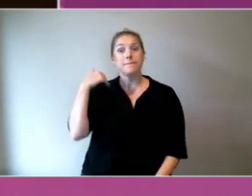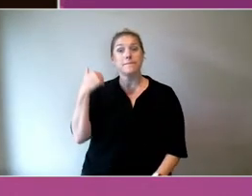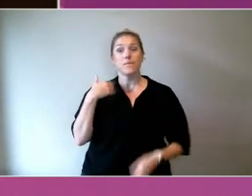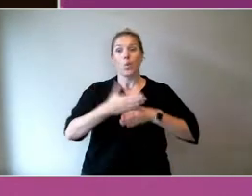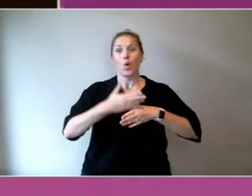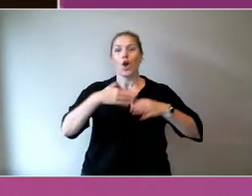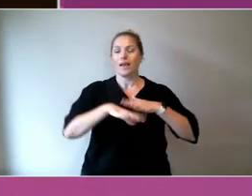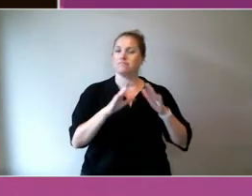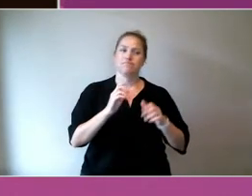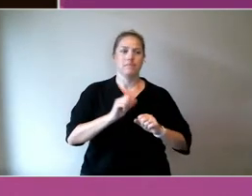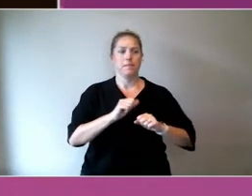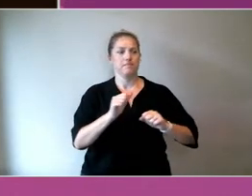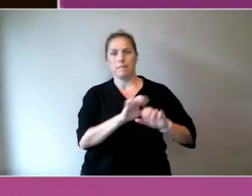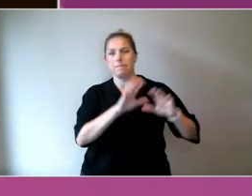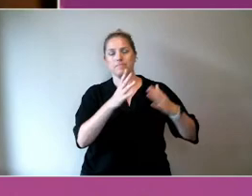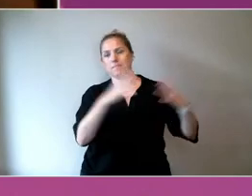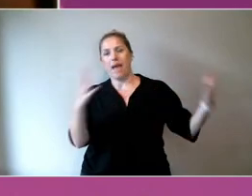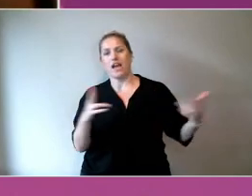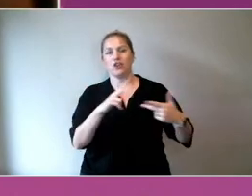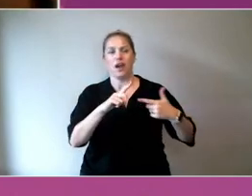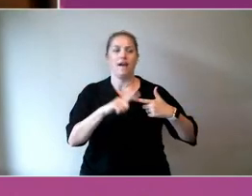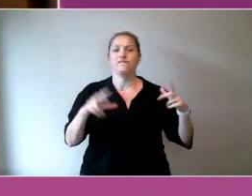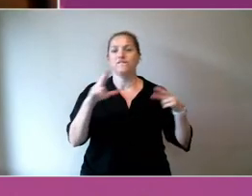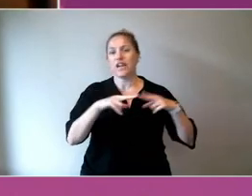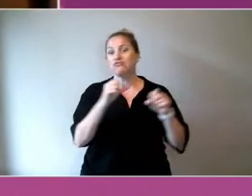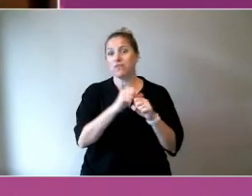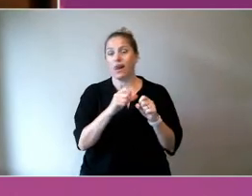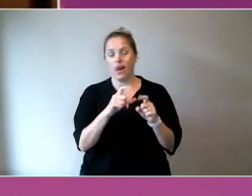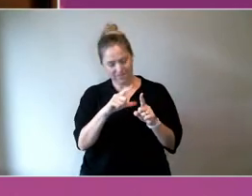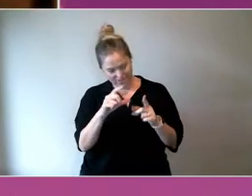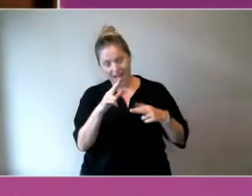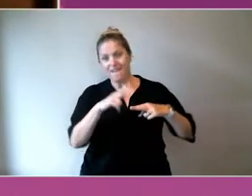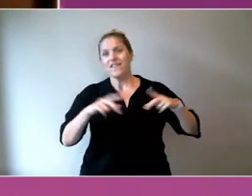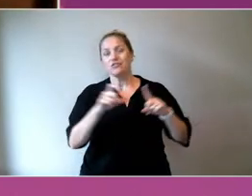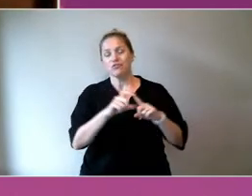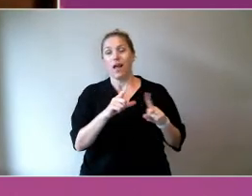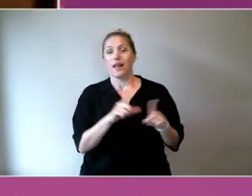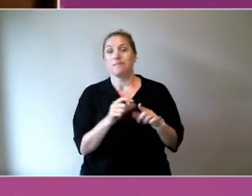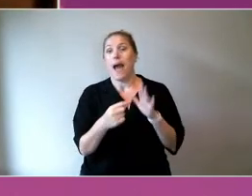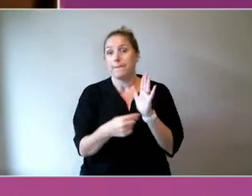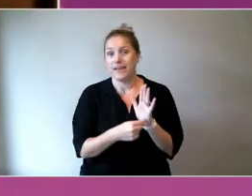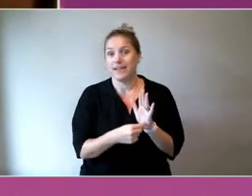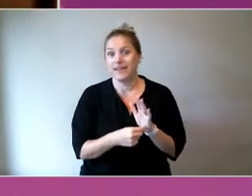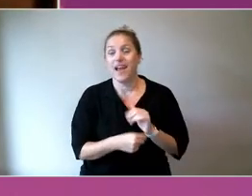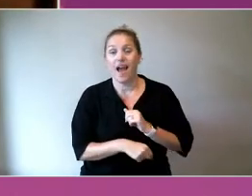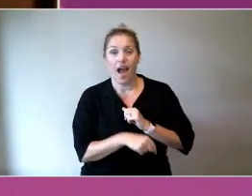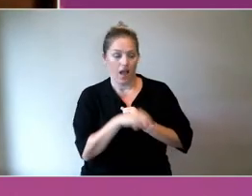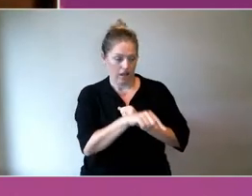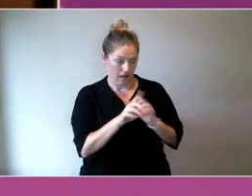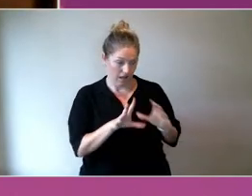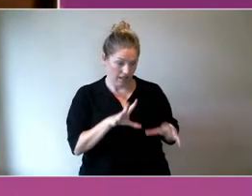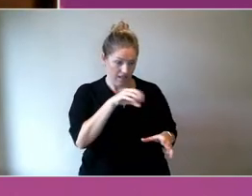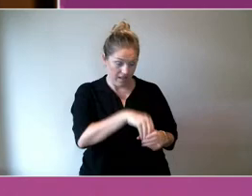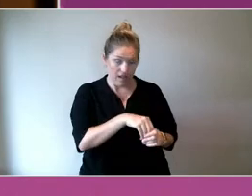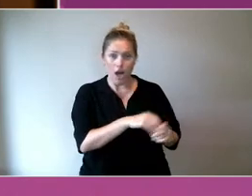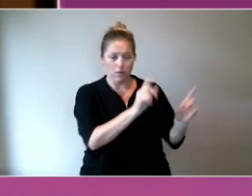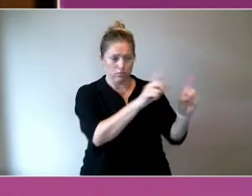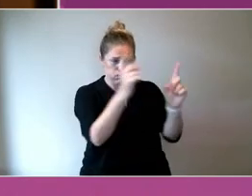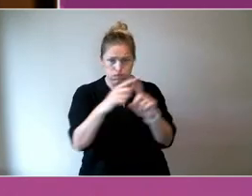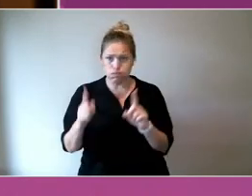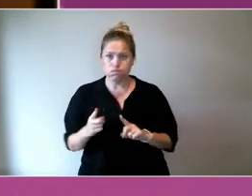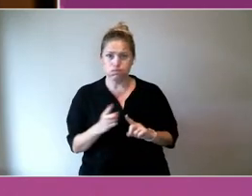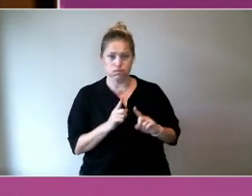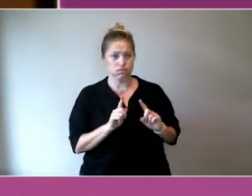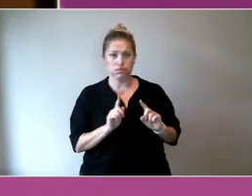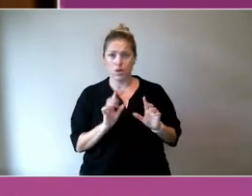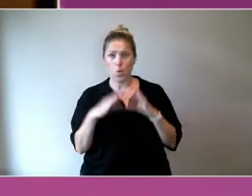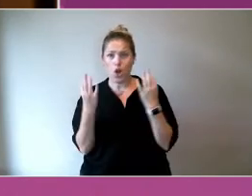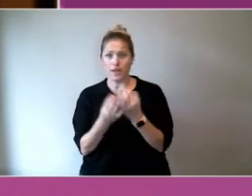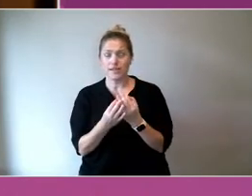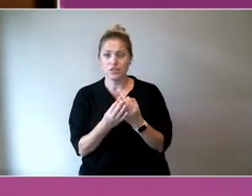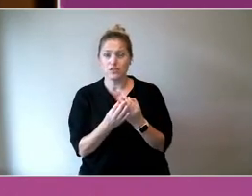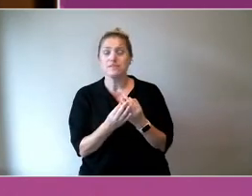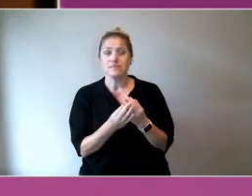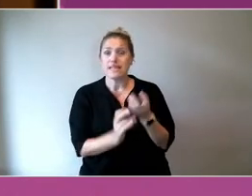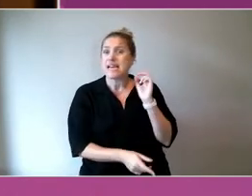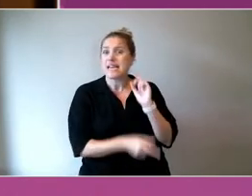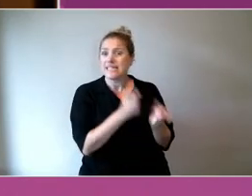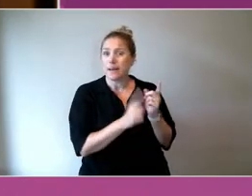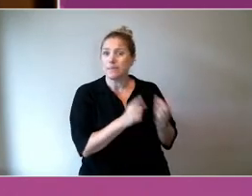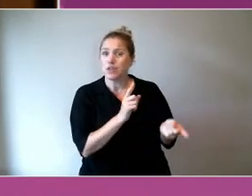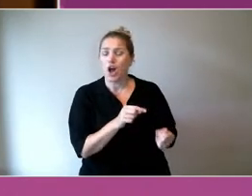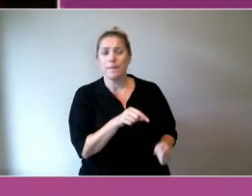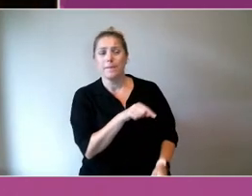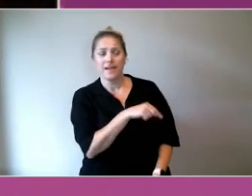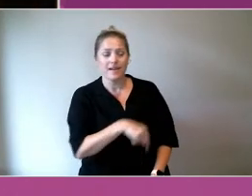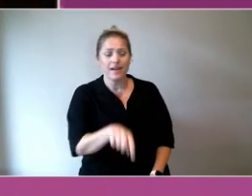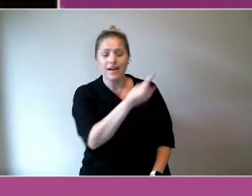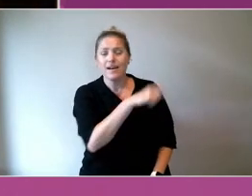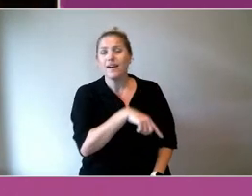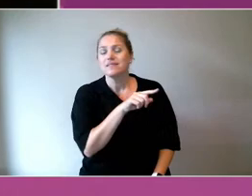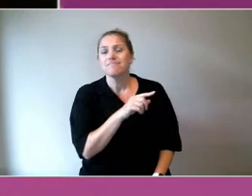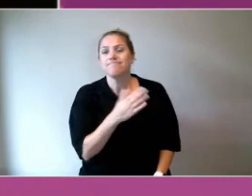stakeholders, in the -- 16 were other departments and the 17th is called the Australian people.